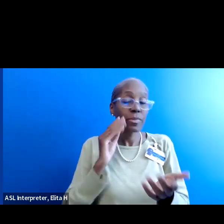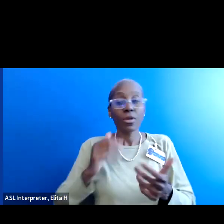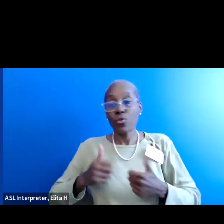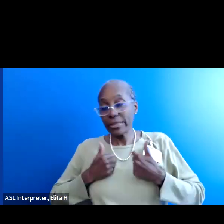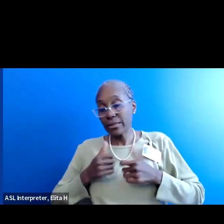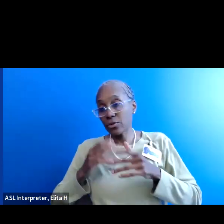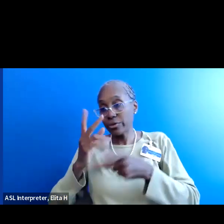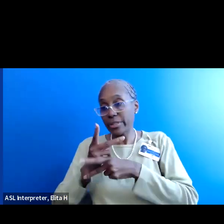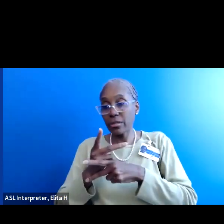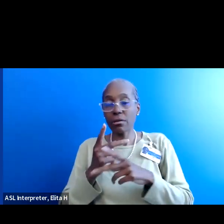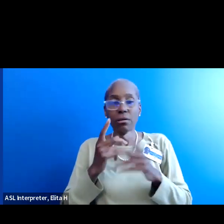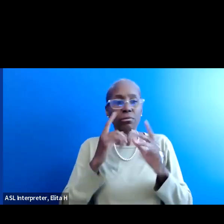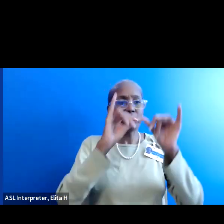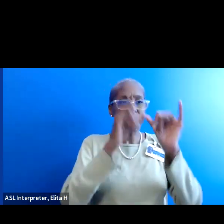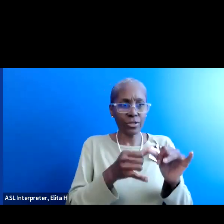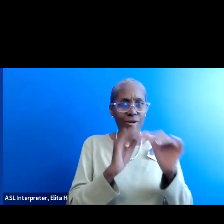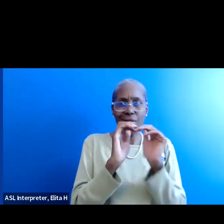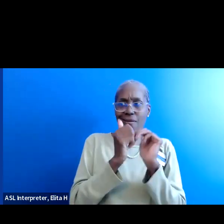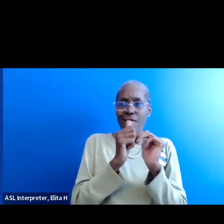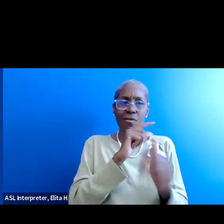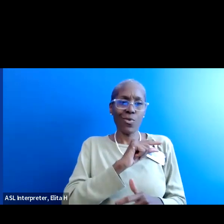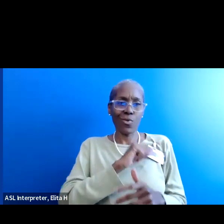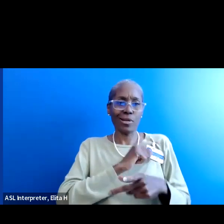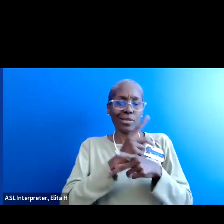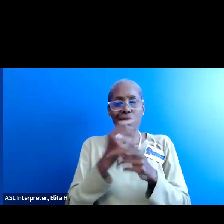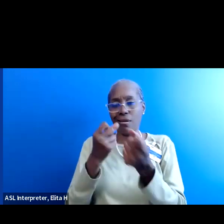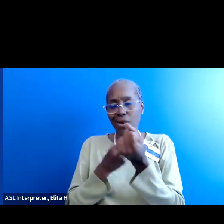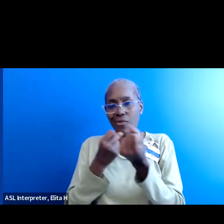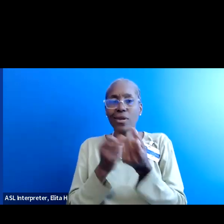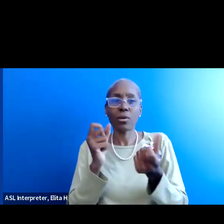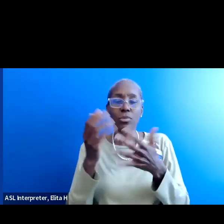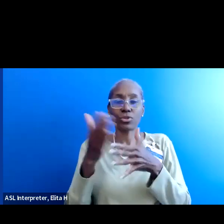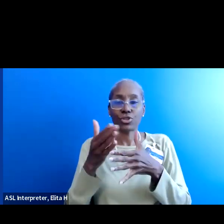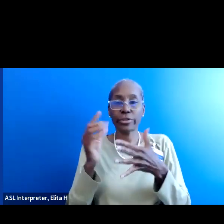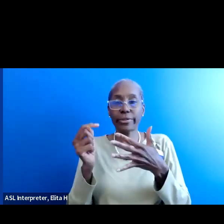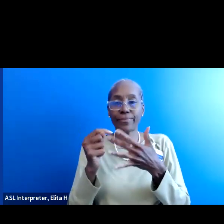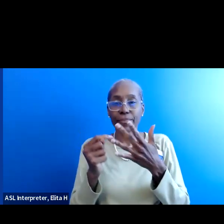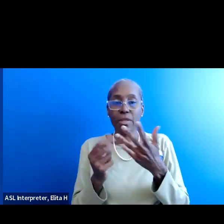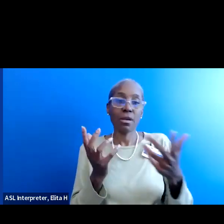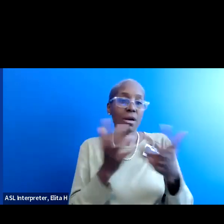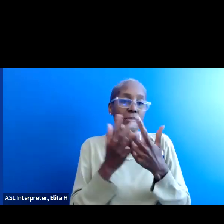the indicators of quality care and advocacy steps that I'll share later are applicable in all settings.